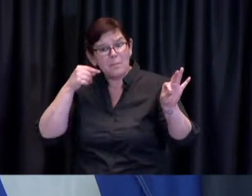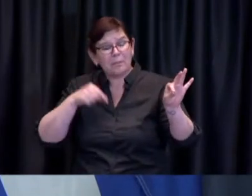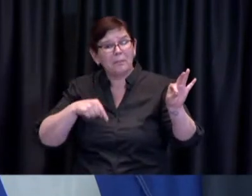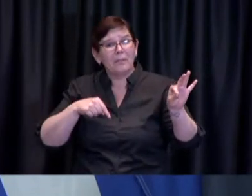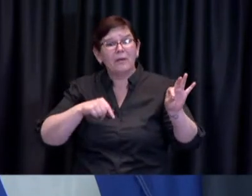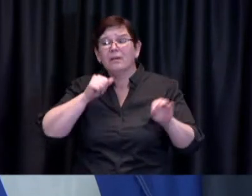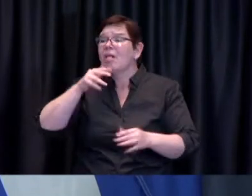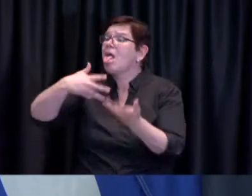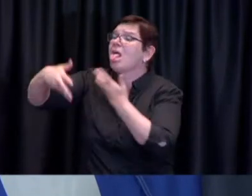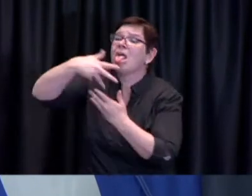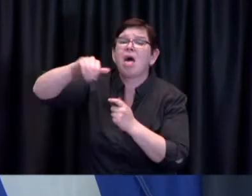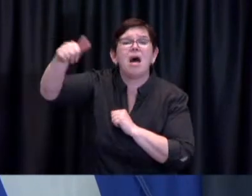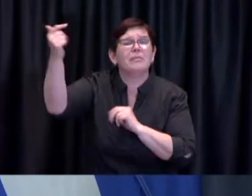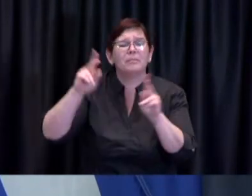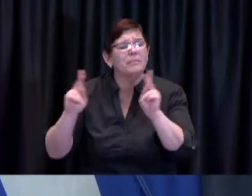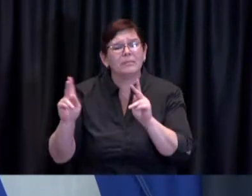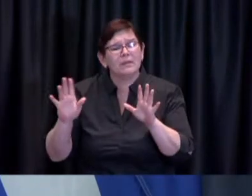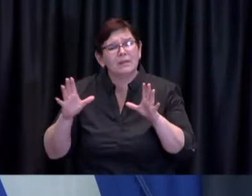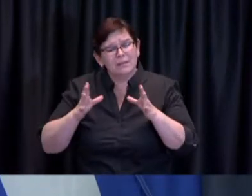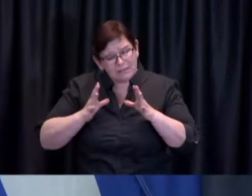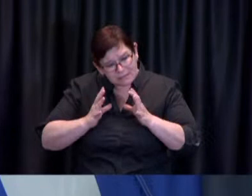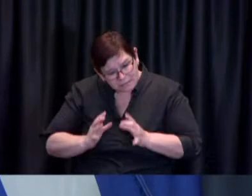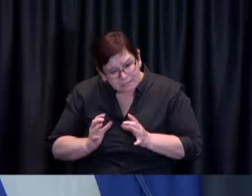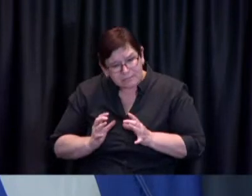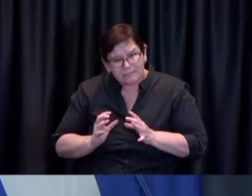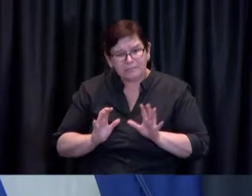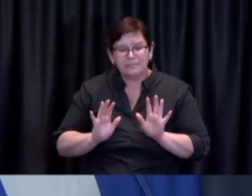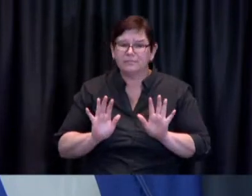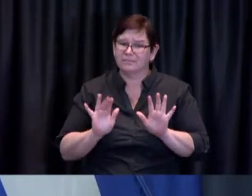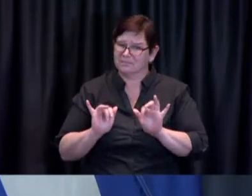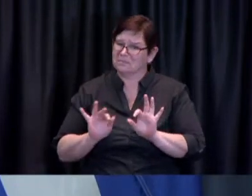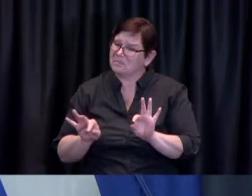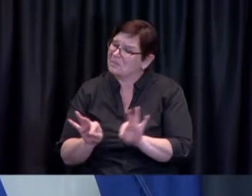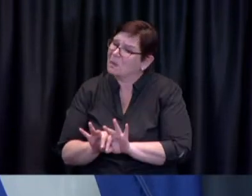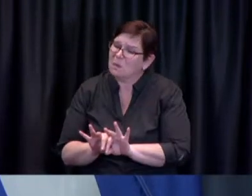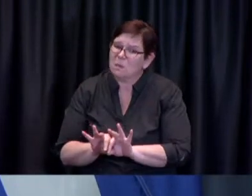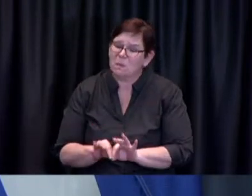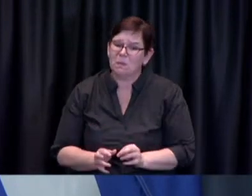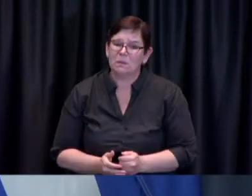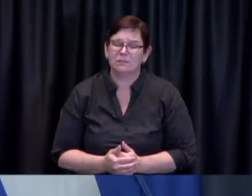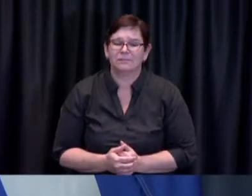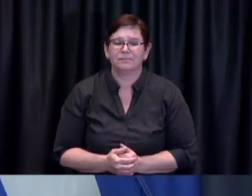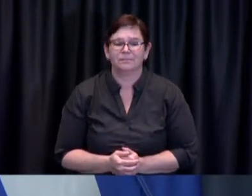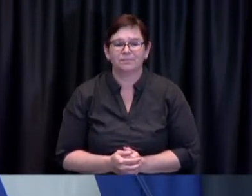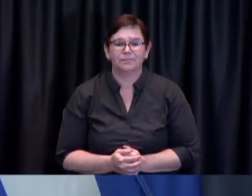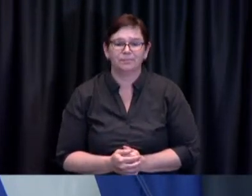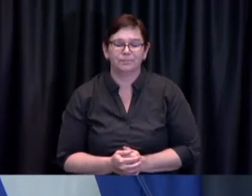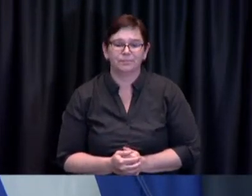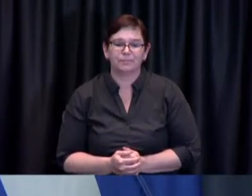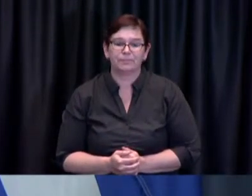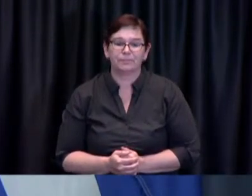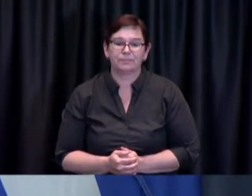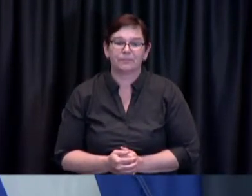point in time is our continued uh practice of the measures for self-protection which includes